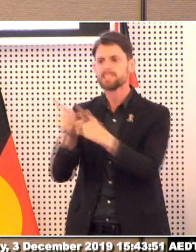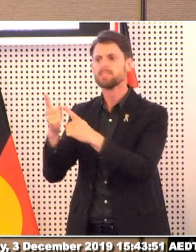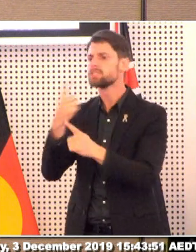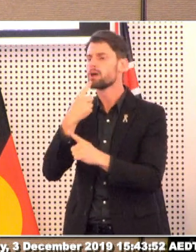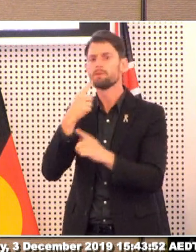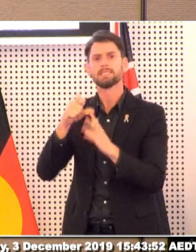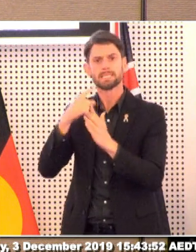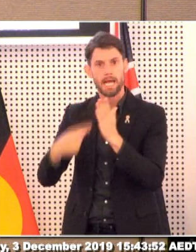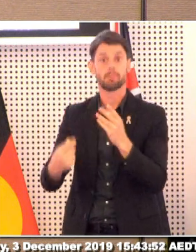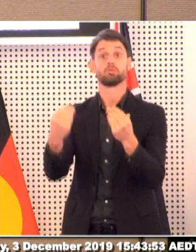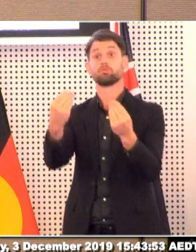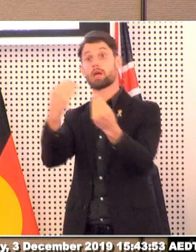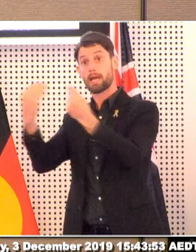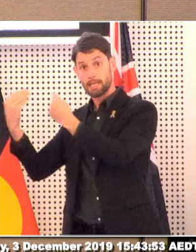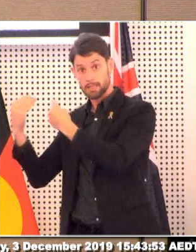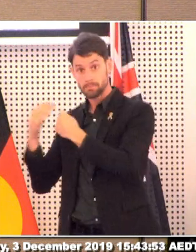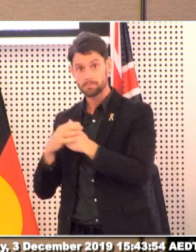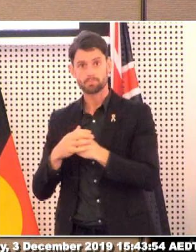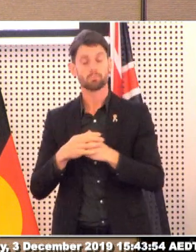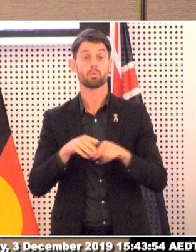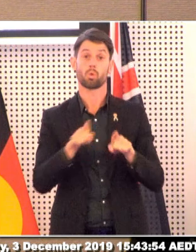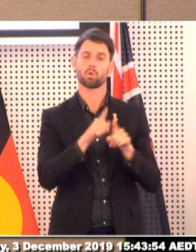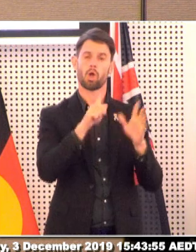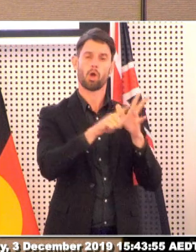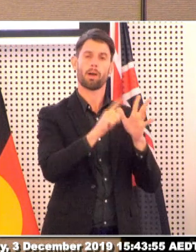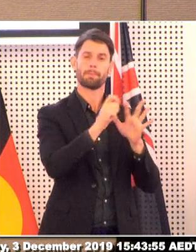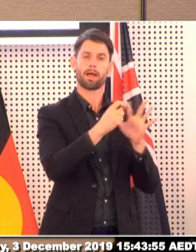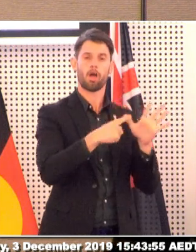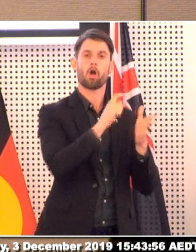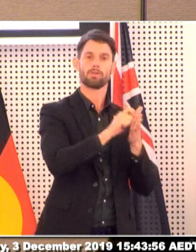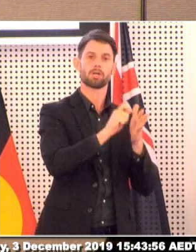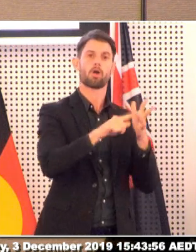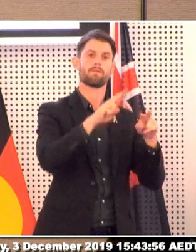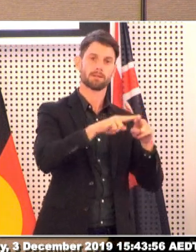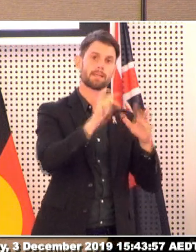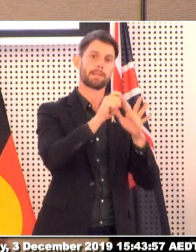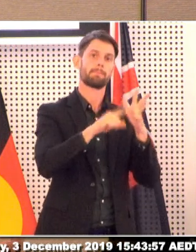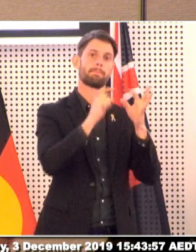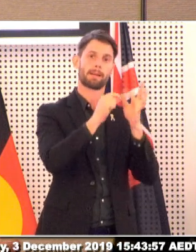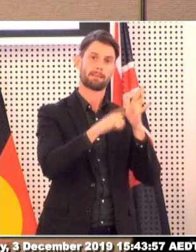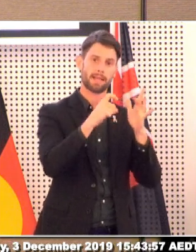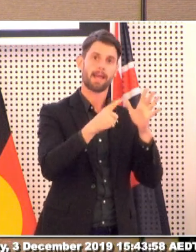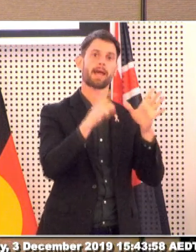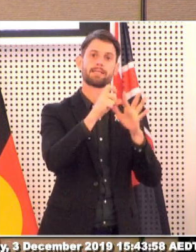There’s other – OPA offers a lot of other training as they come along, like a couple